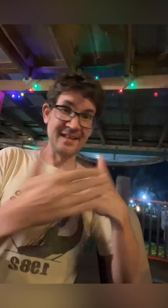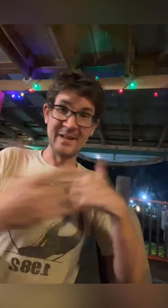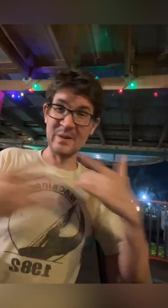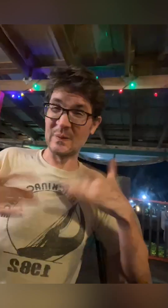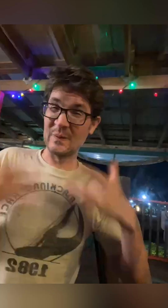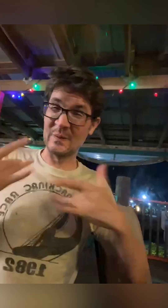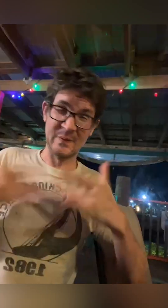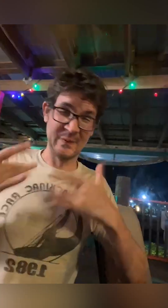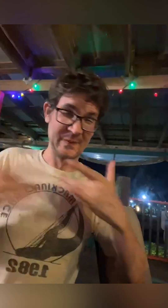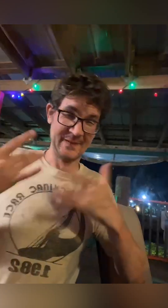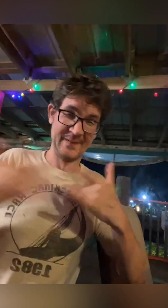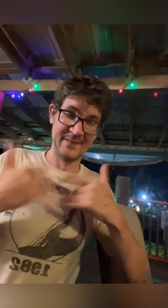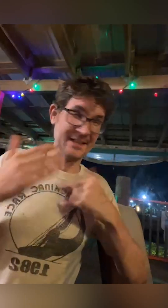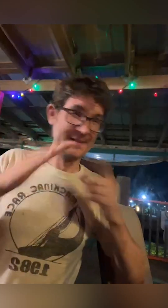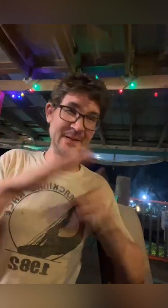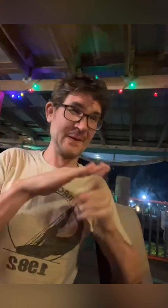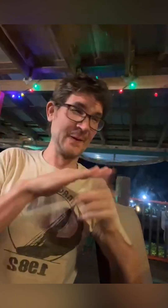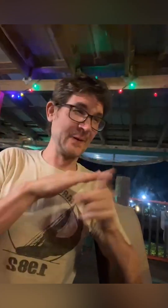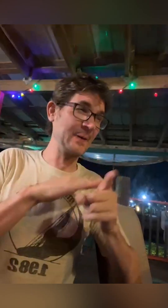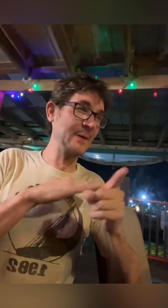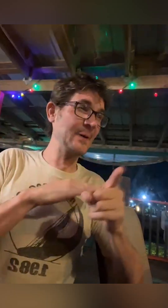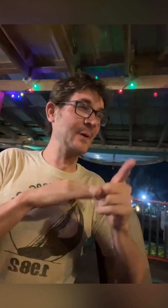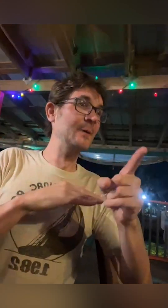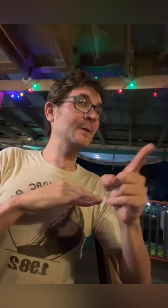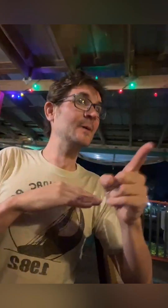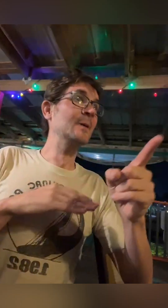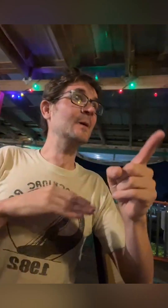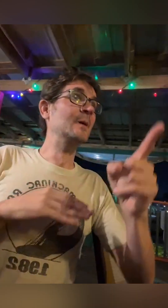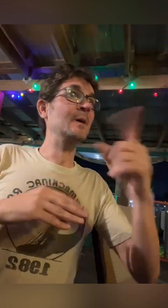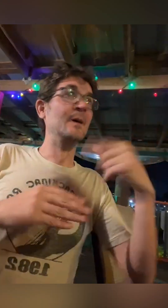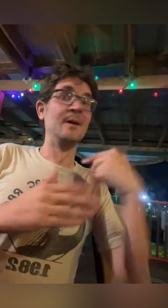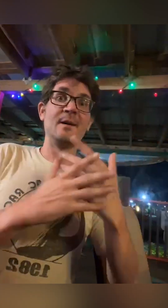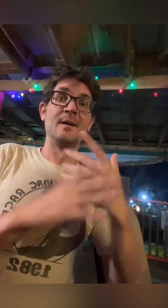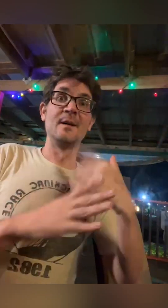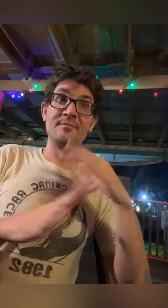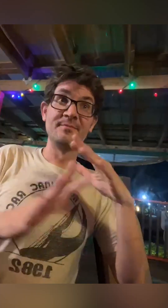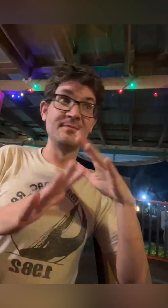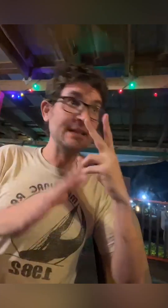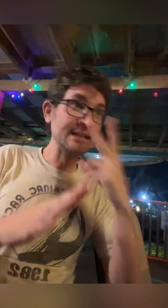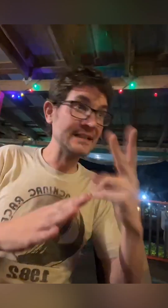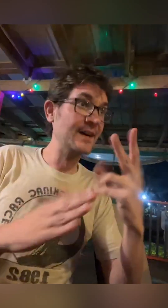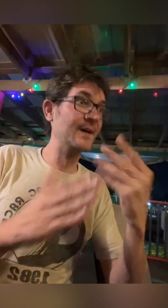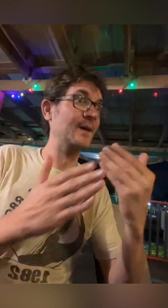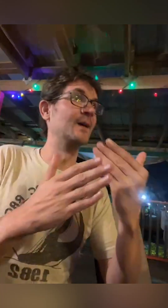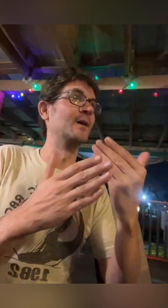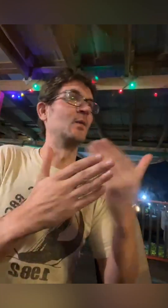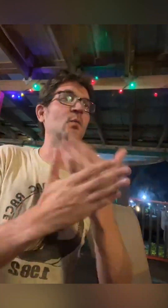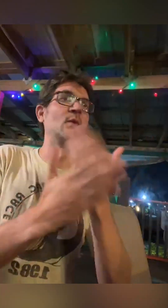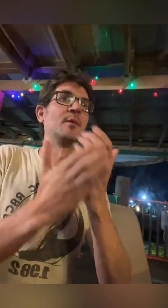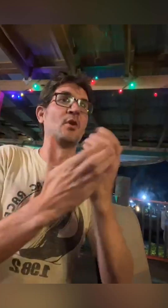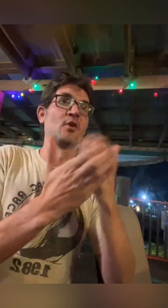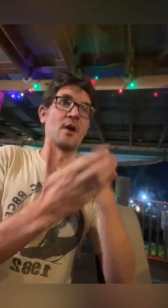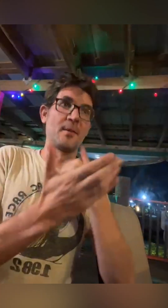I was really excited, driving and navigating my way to see my new boat.